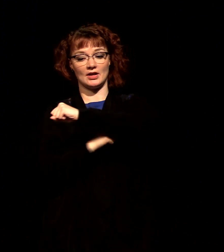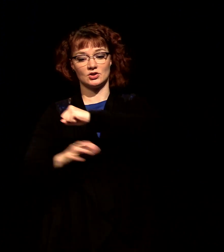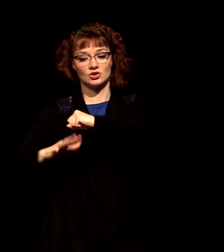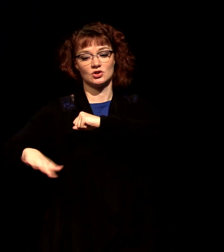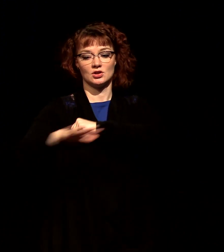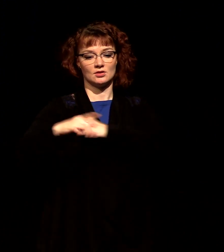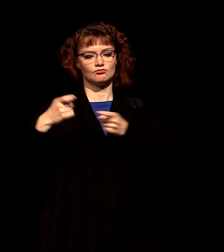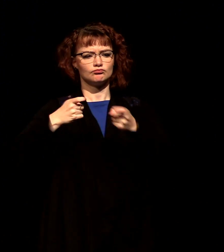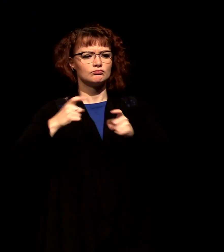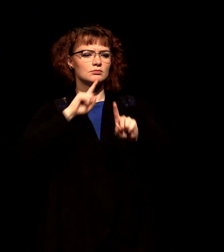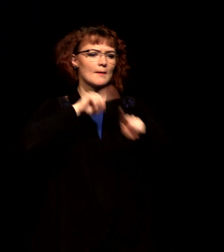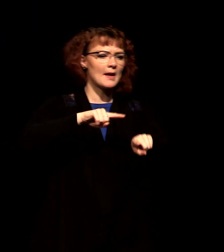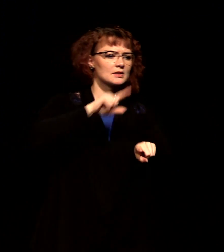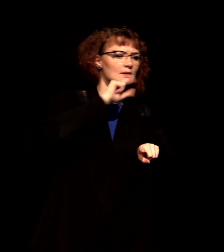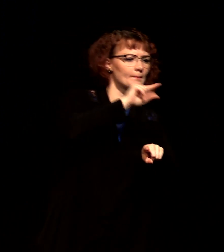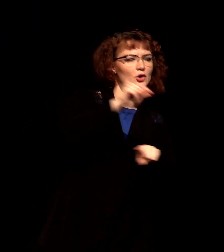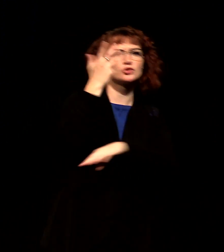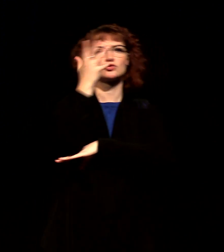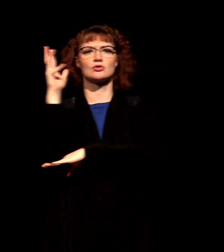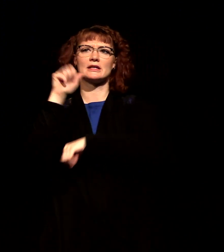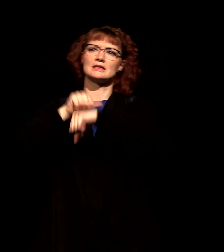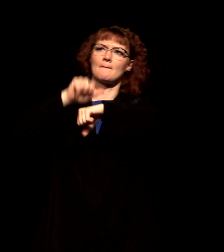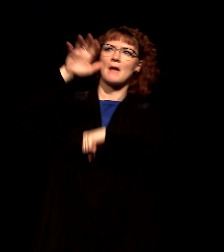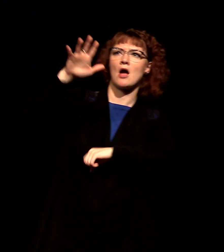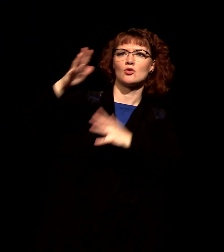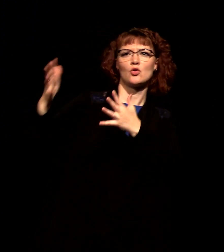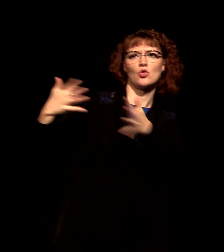over the birds and trees, mountains, the wind and the sea,